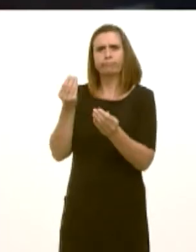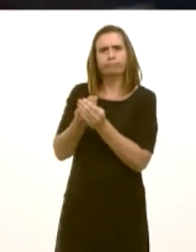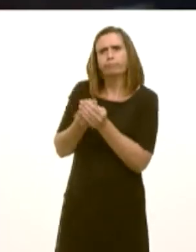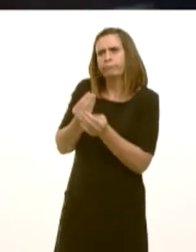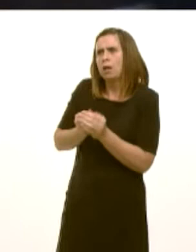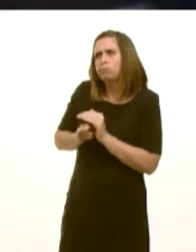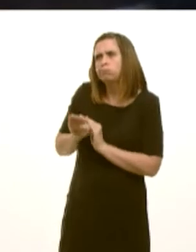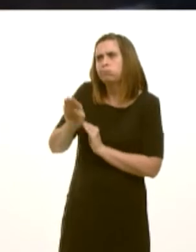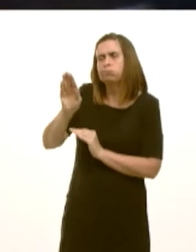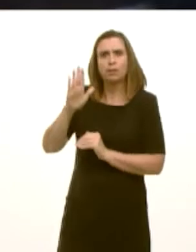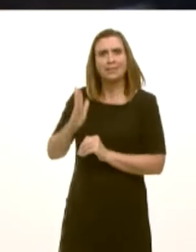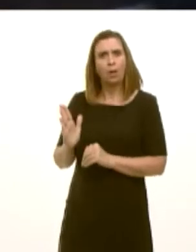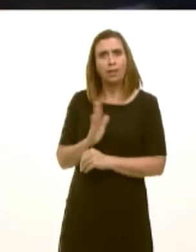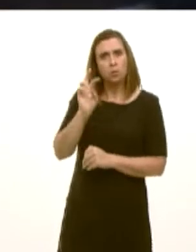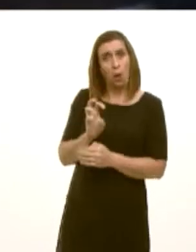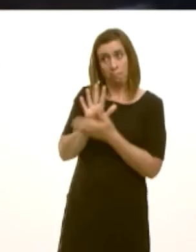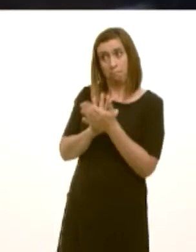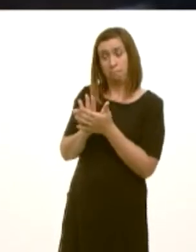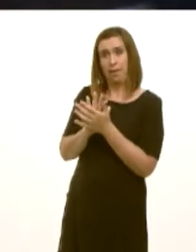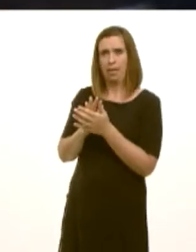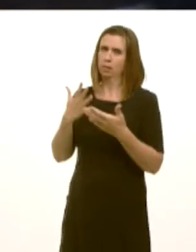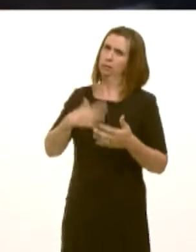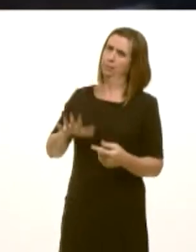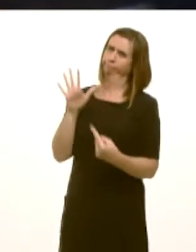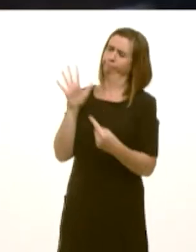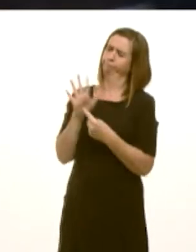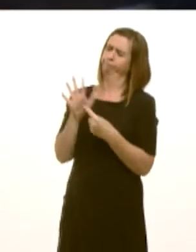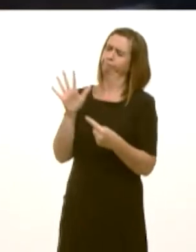clearly, a fast, effective public transport system is going to be critical to that.